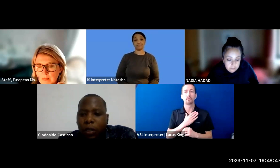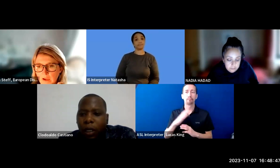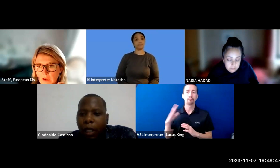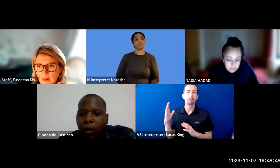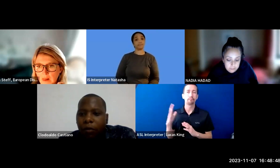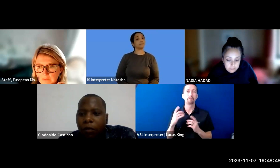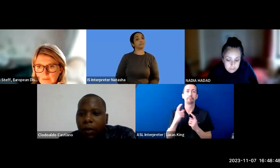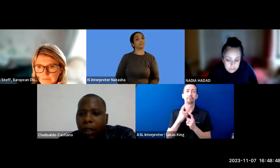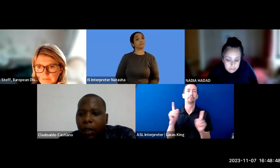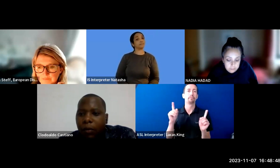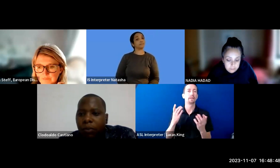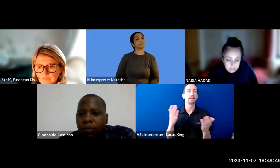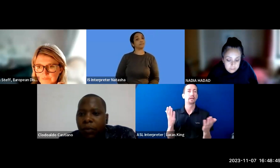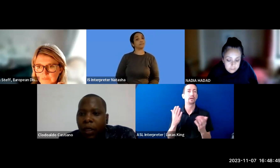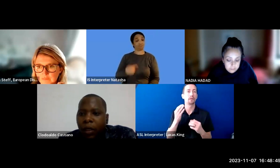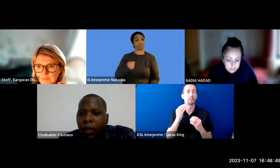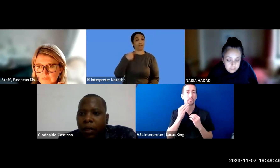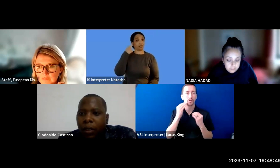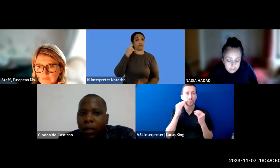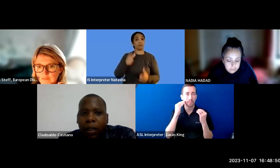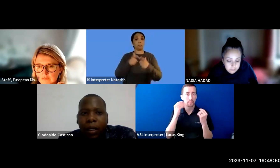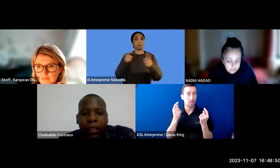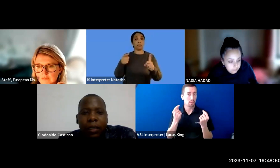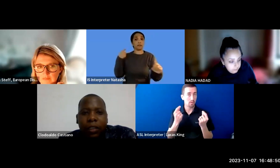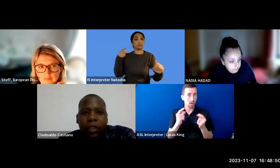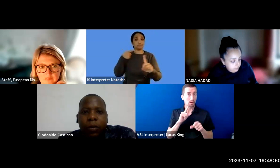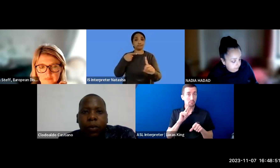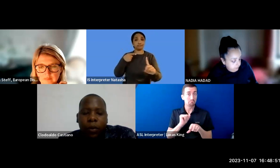is to actually have the leadership